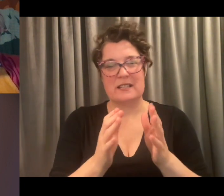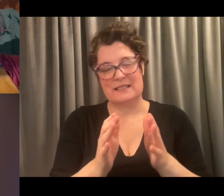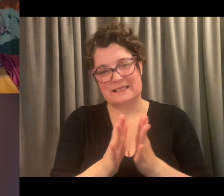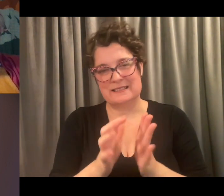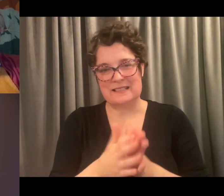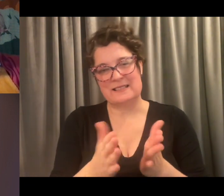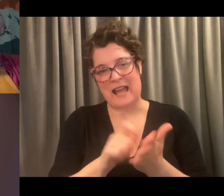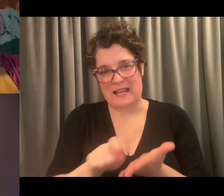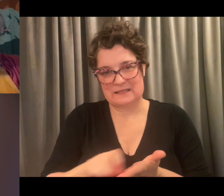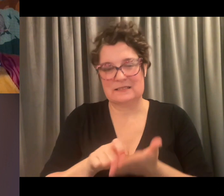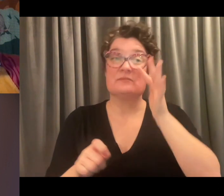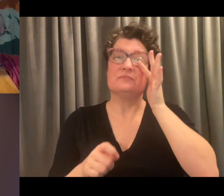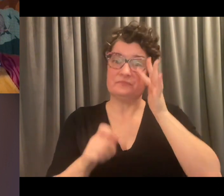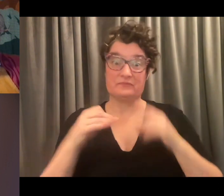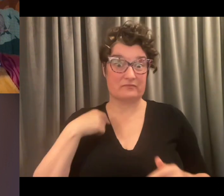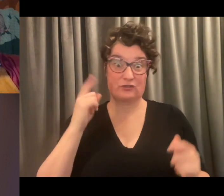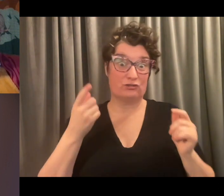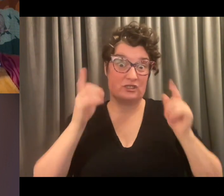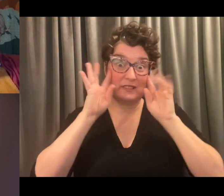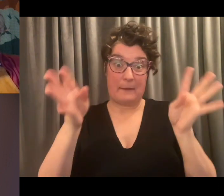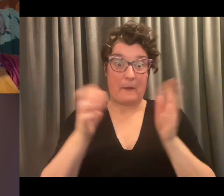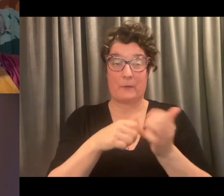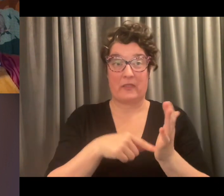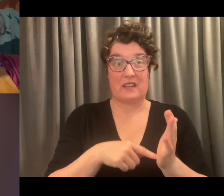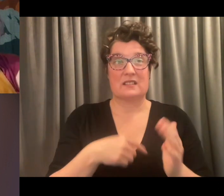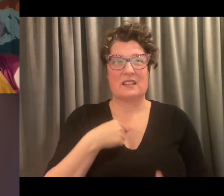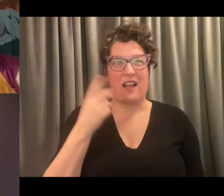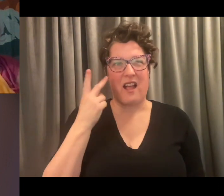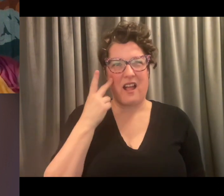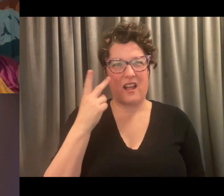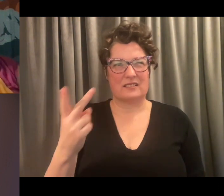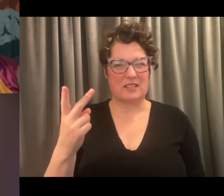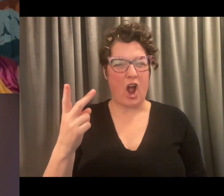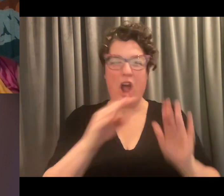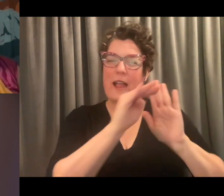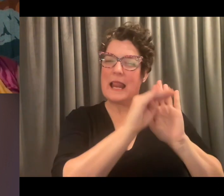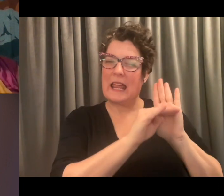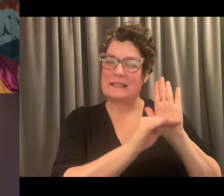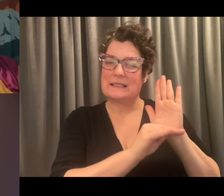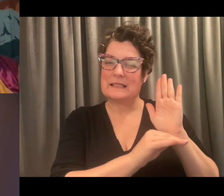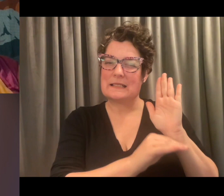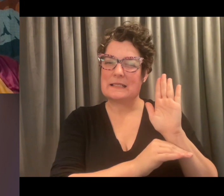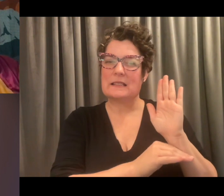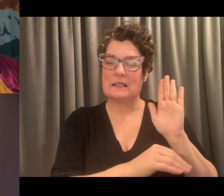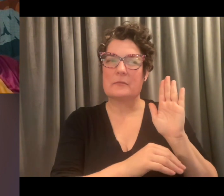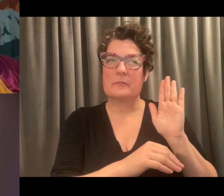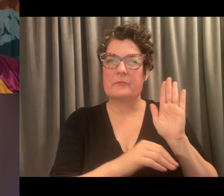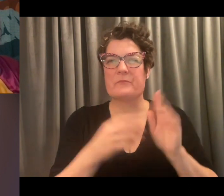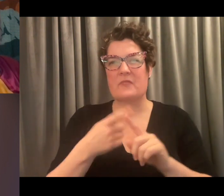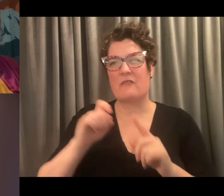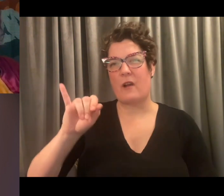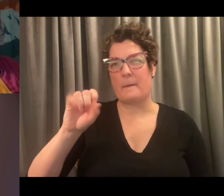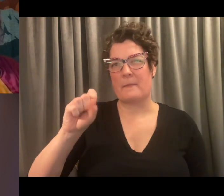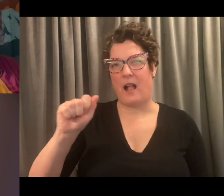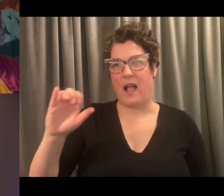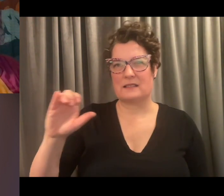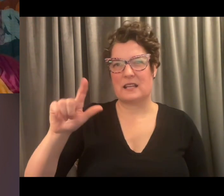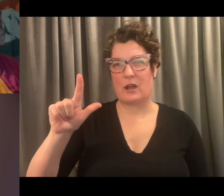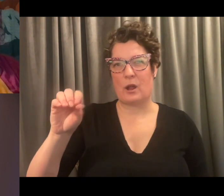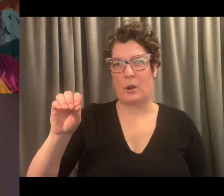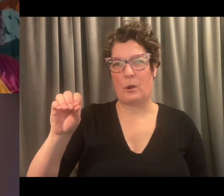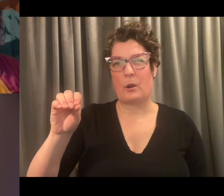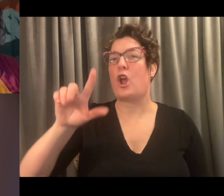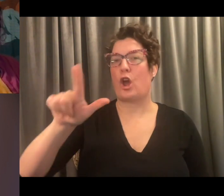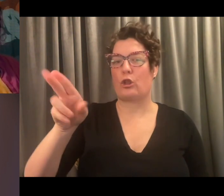I saw, this list of, um, Isaac Luria writing about kind of like why we study